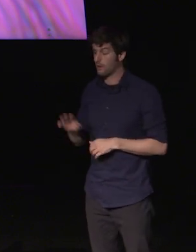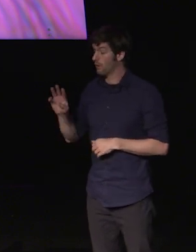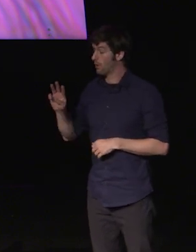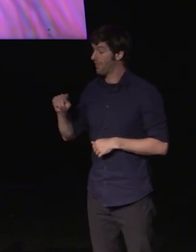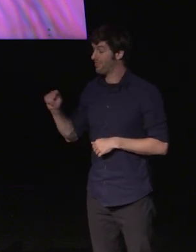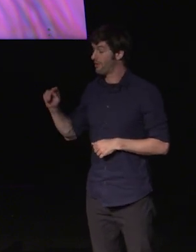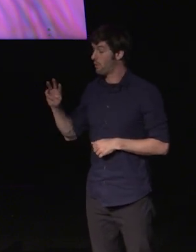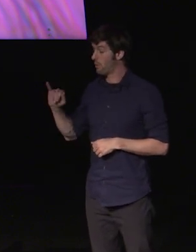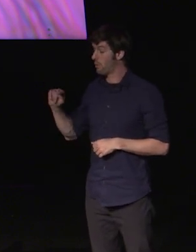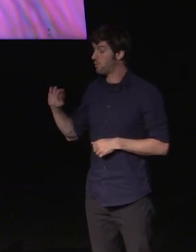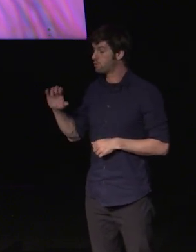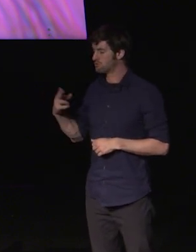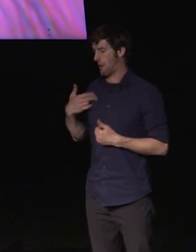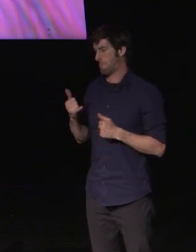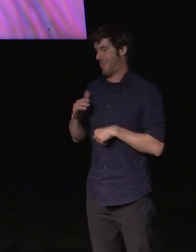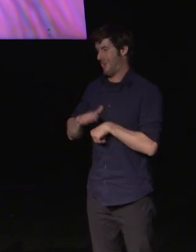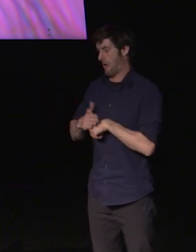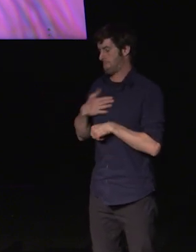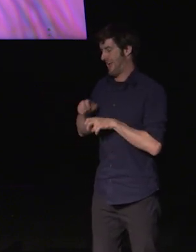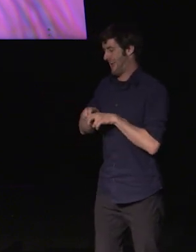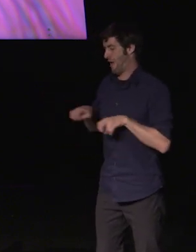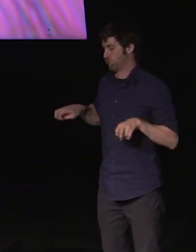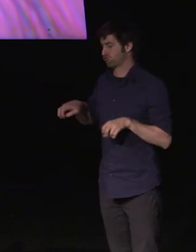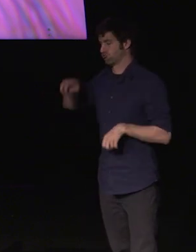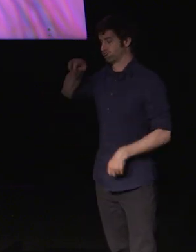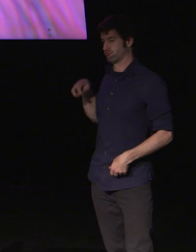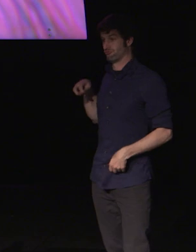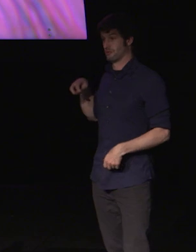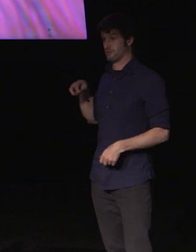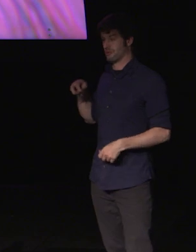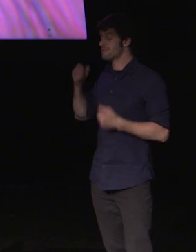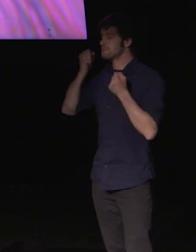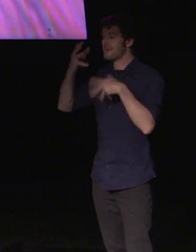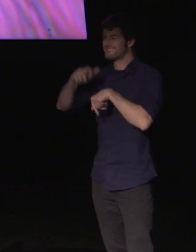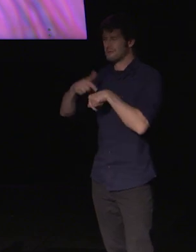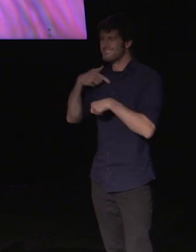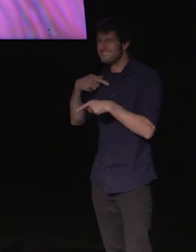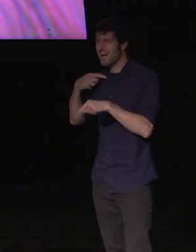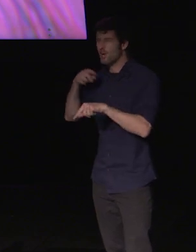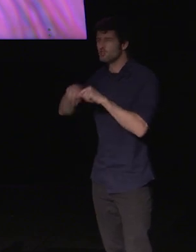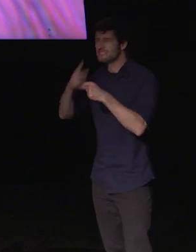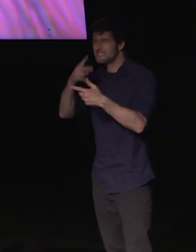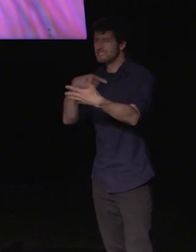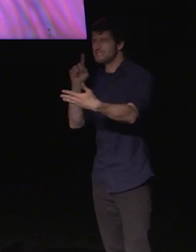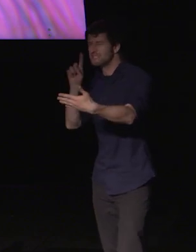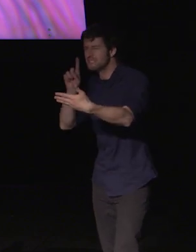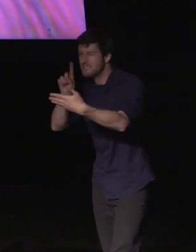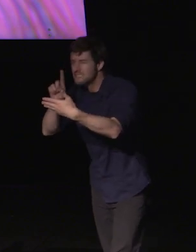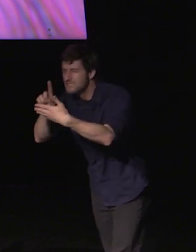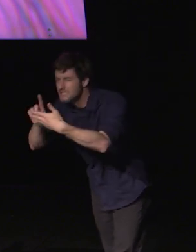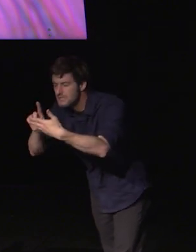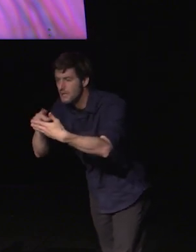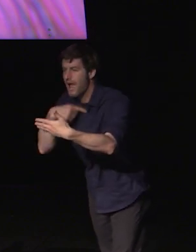there were many times that I had to keep getting up, standing up and leaning in closer, the usual within centimeters from the screen,